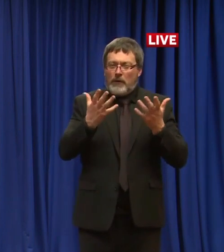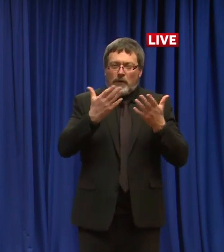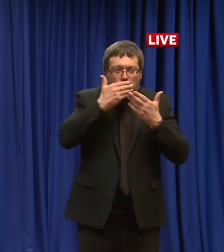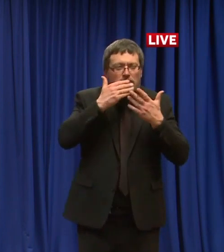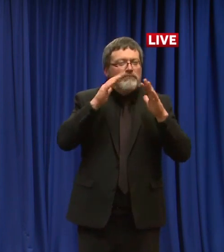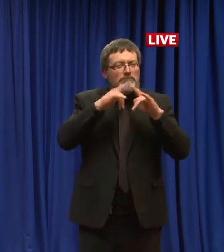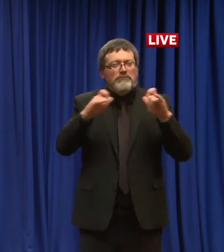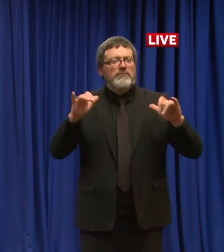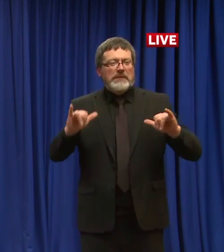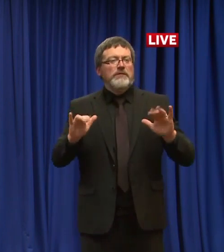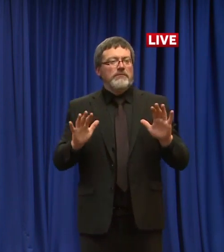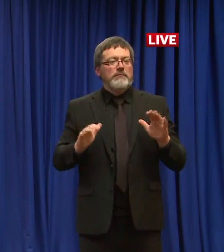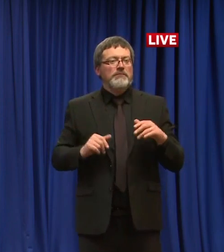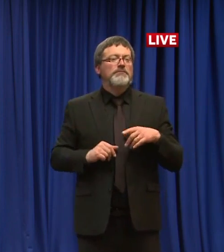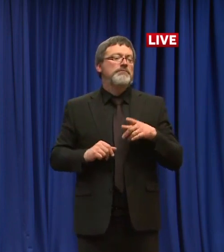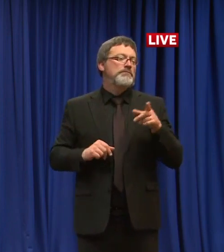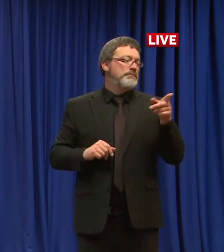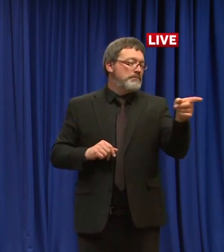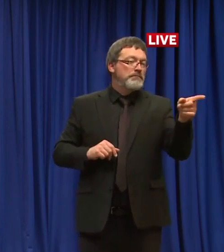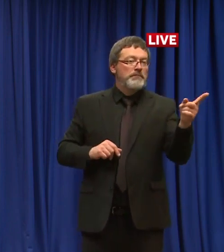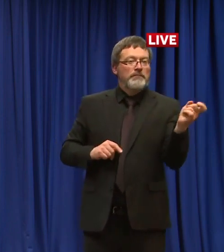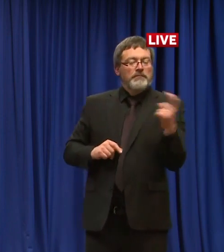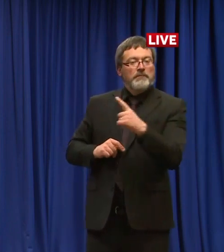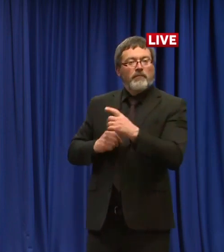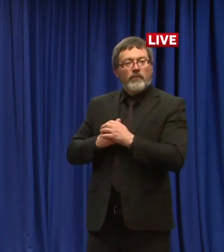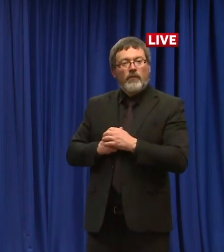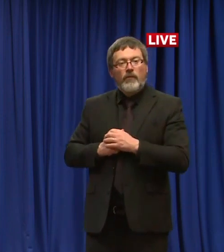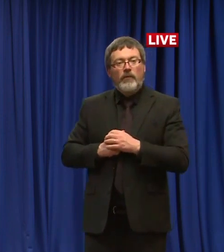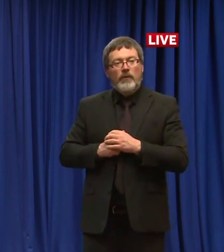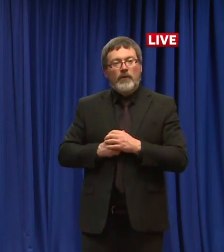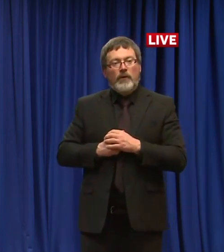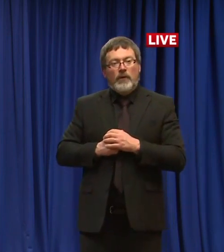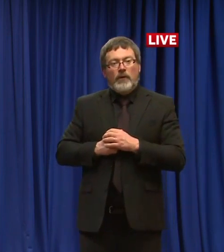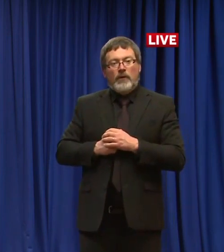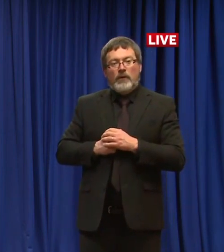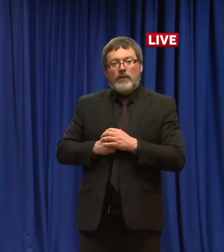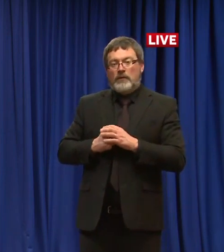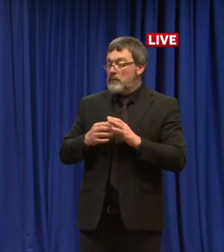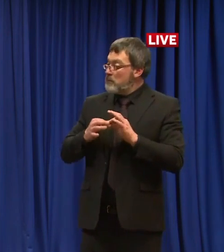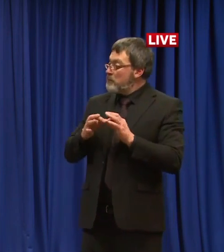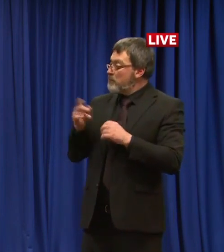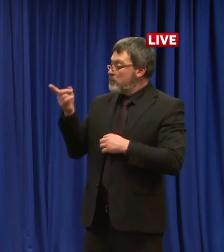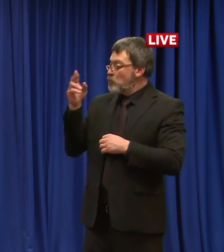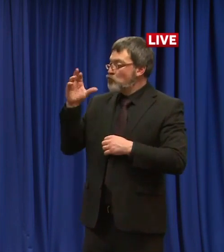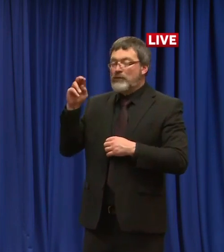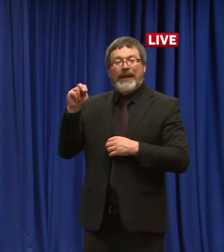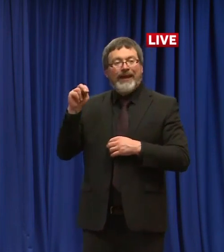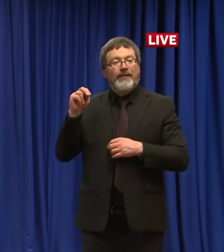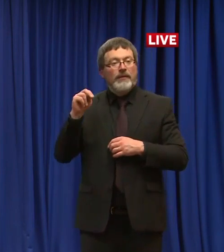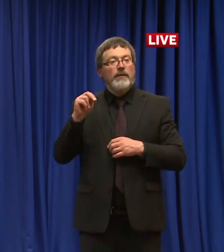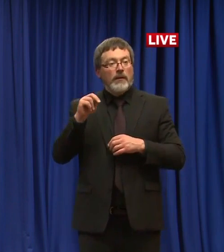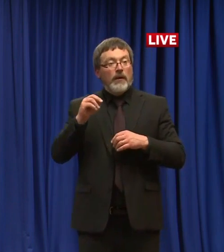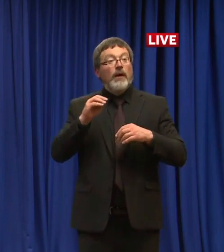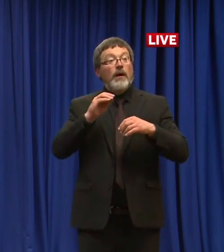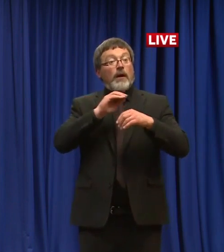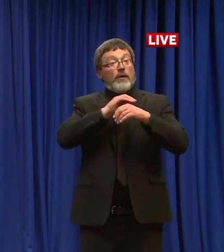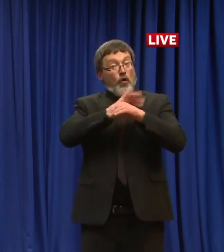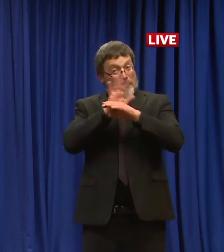TO DO ONE WITH SOMETHING THAT WILL TAKE SOME ON THE PHONE WHO ARE UNDER THE AGE OF 18.